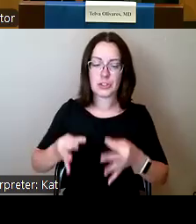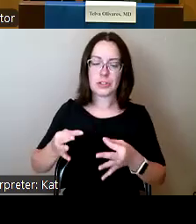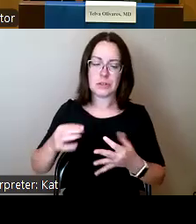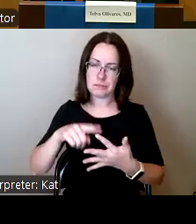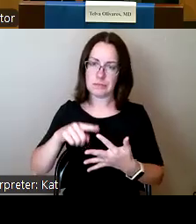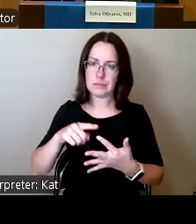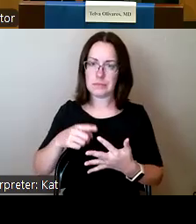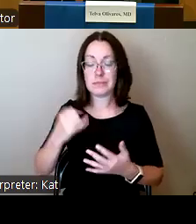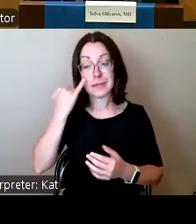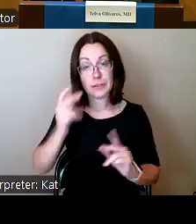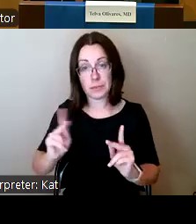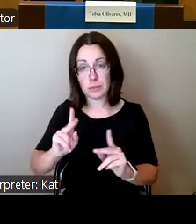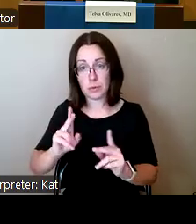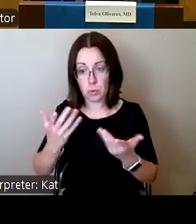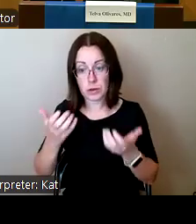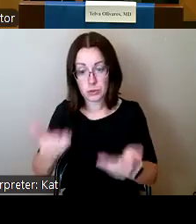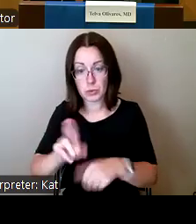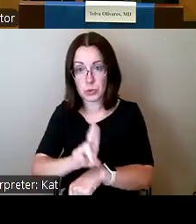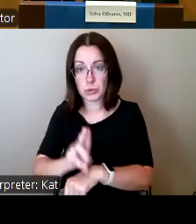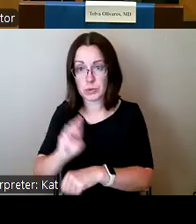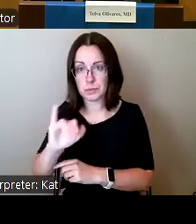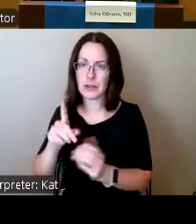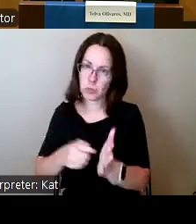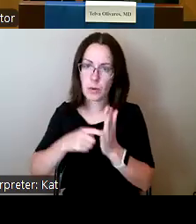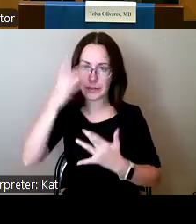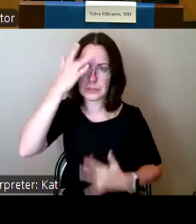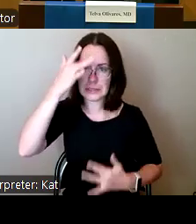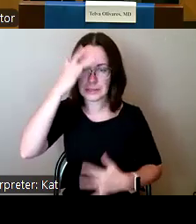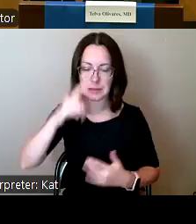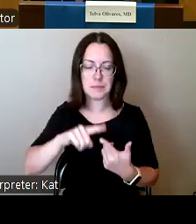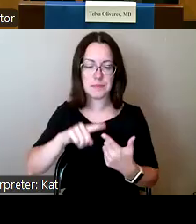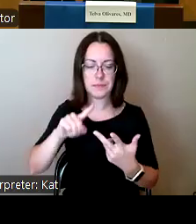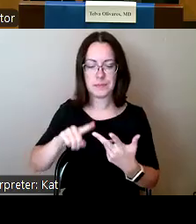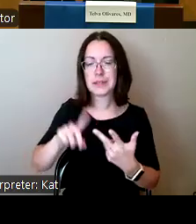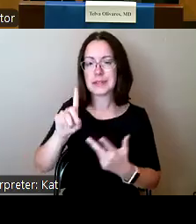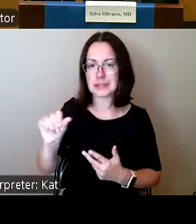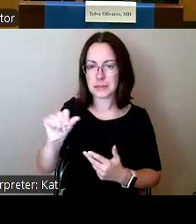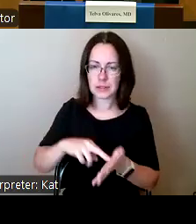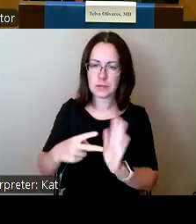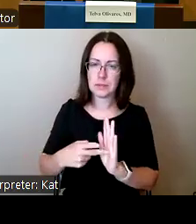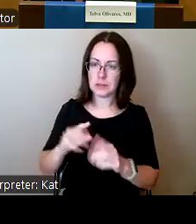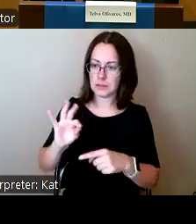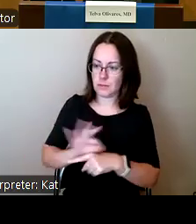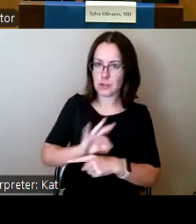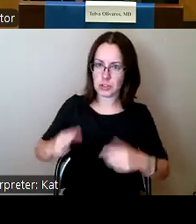people who are seeking maid. uh disability which is functional impairment. Again, something that